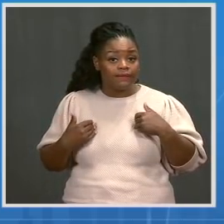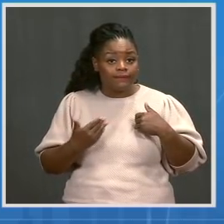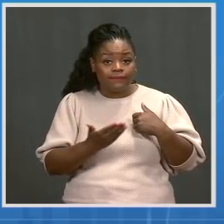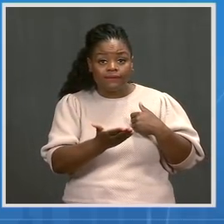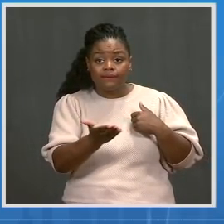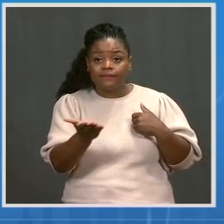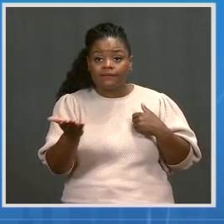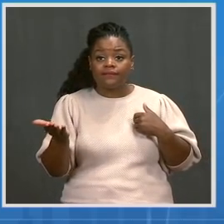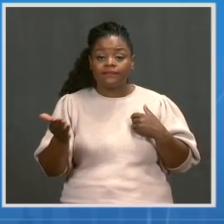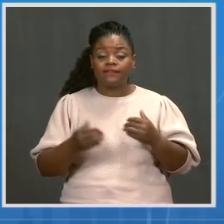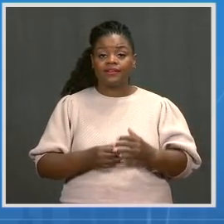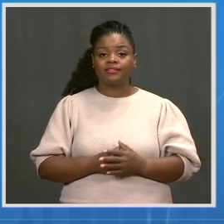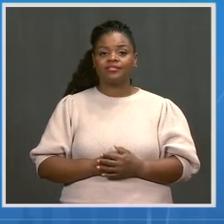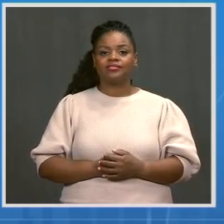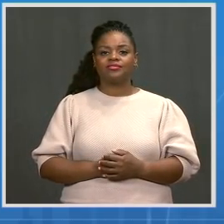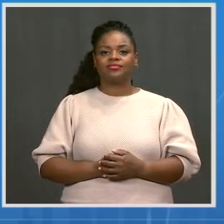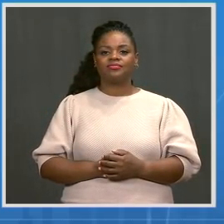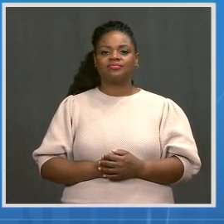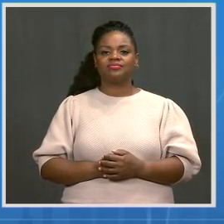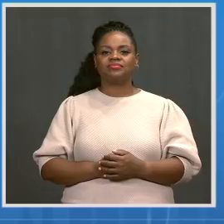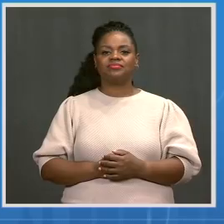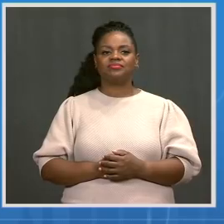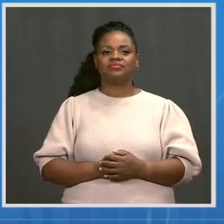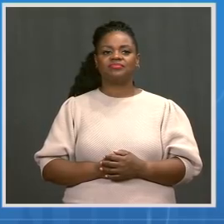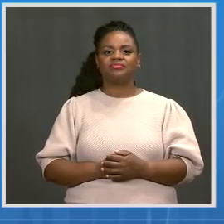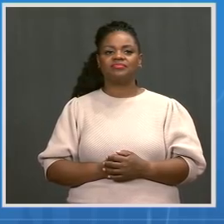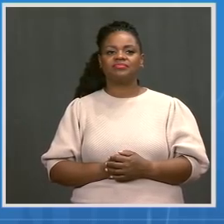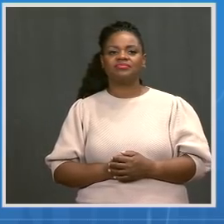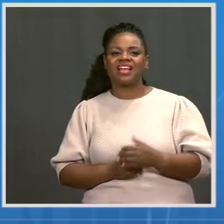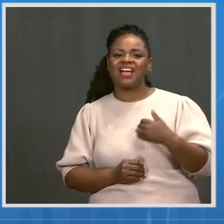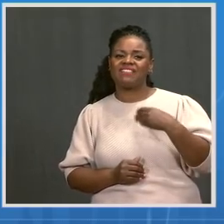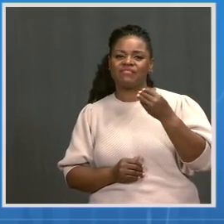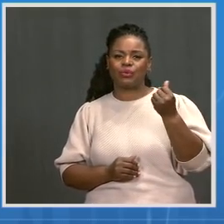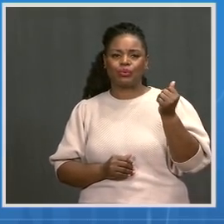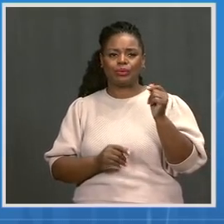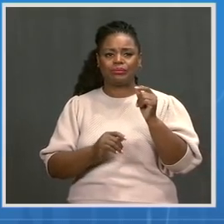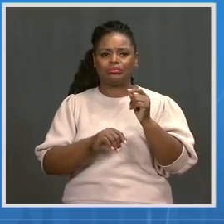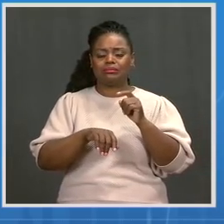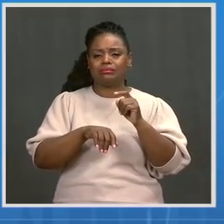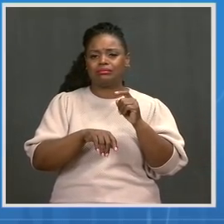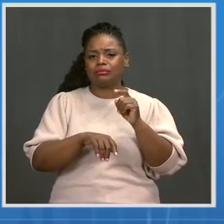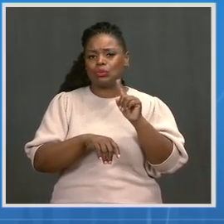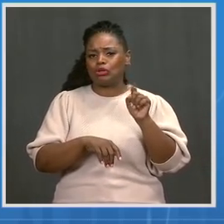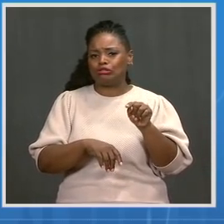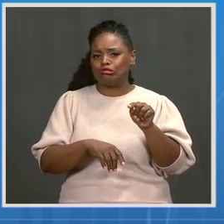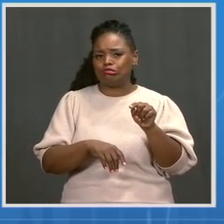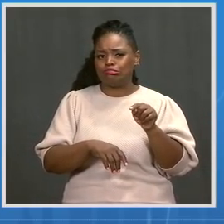Moderator: Thanks, Jeff. We only have time for a few questions today. But first, we're going to go to Sharon LaFraniere, New York Times.